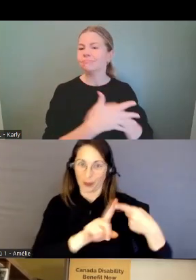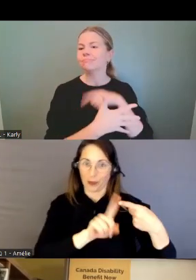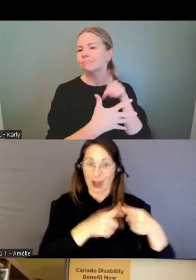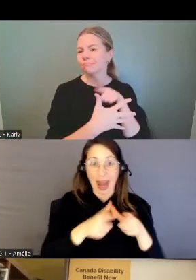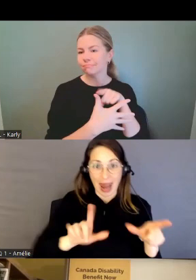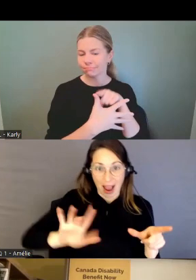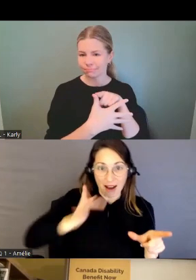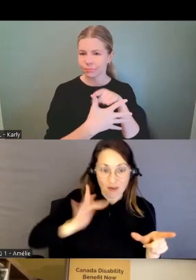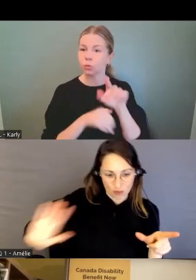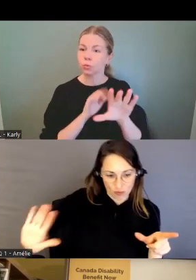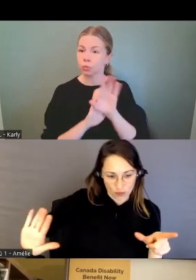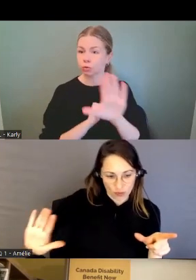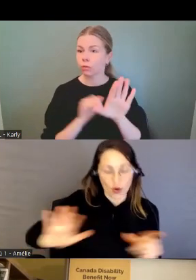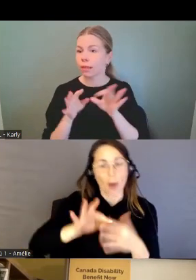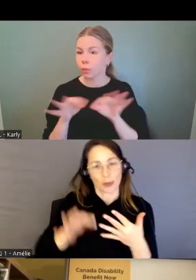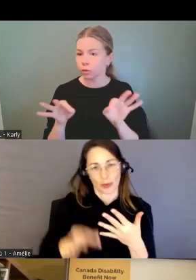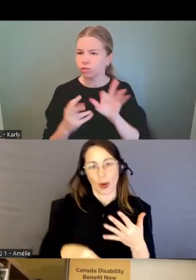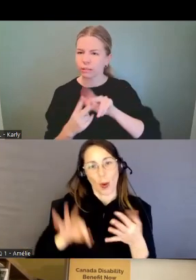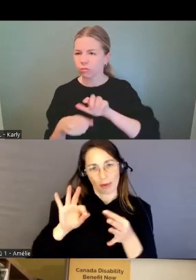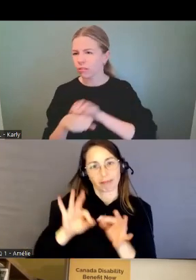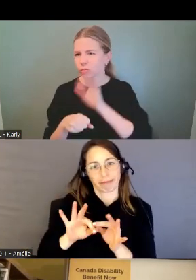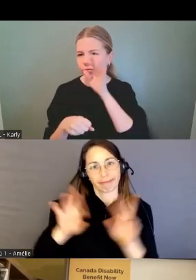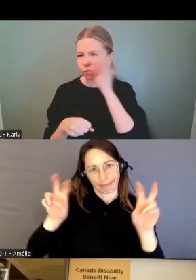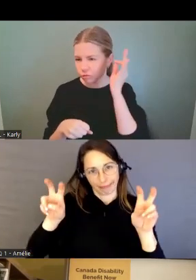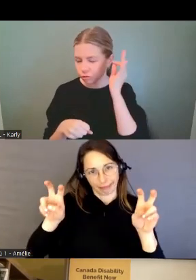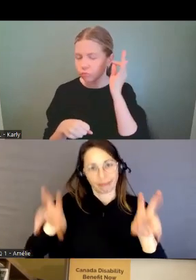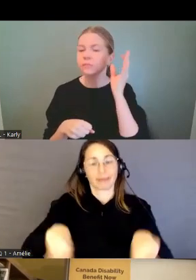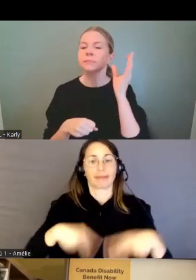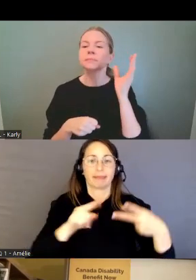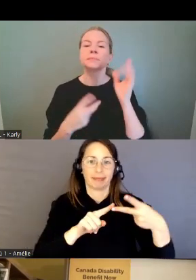OPTION. ENABLE CAPTIONS, IF REQUIRED.